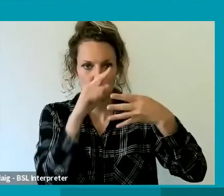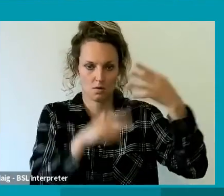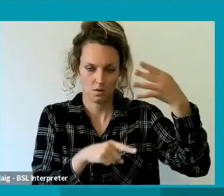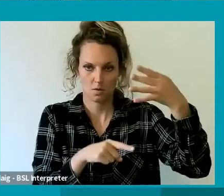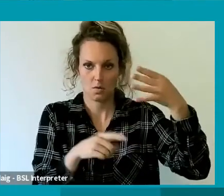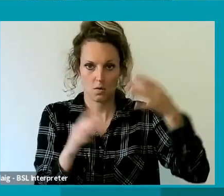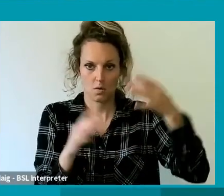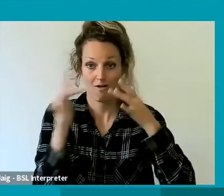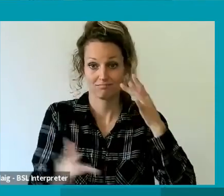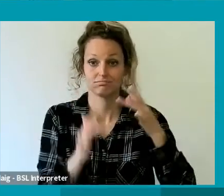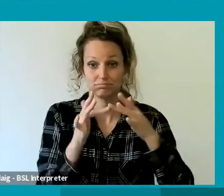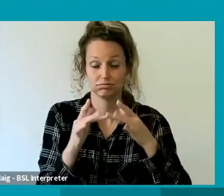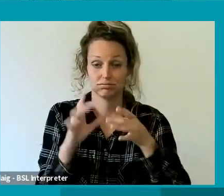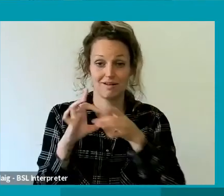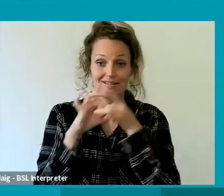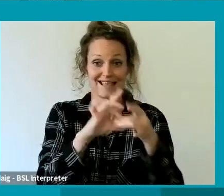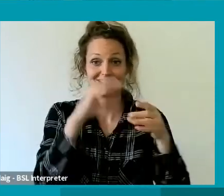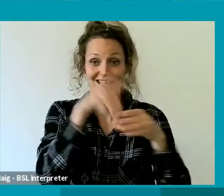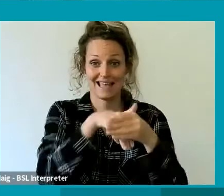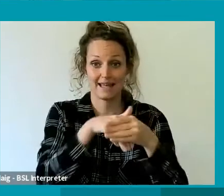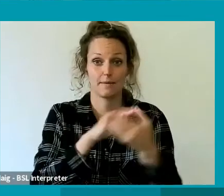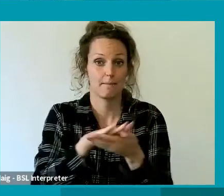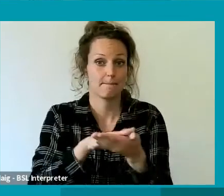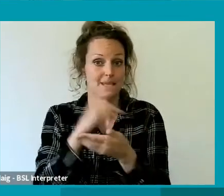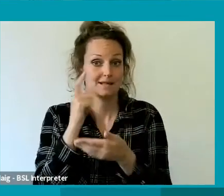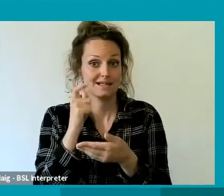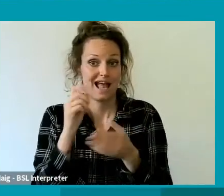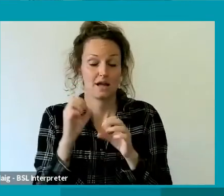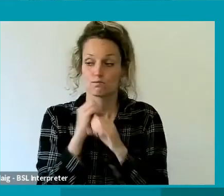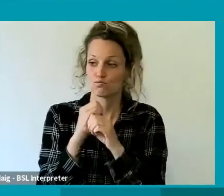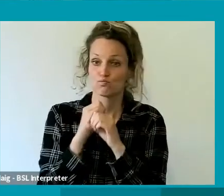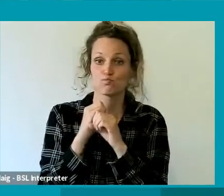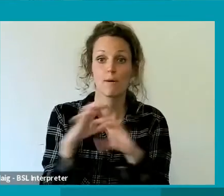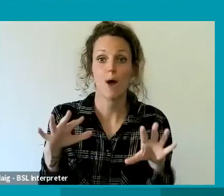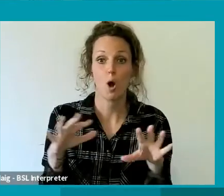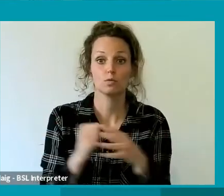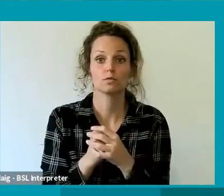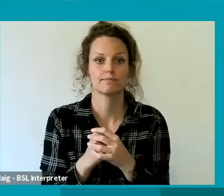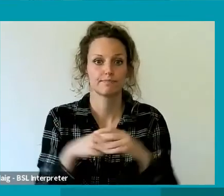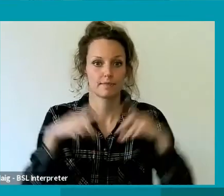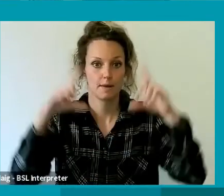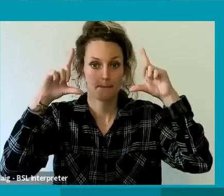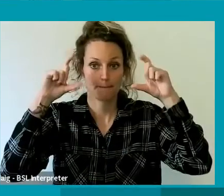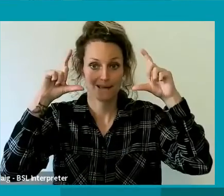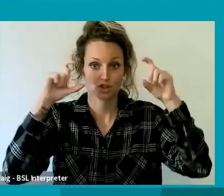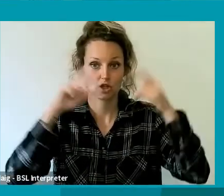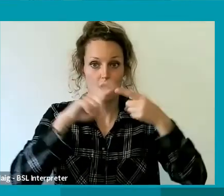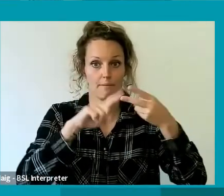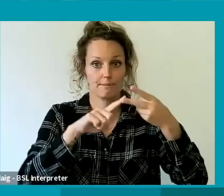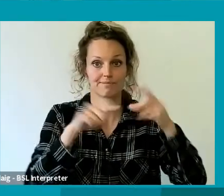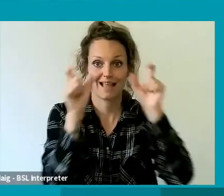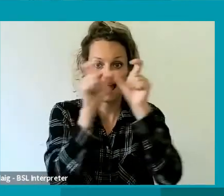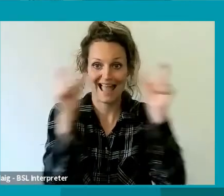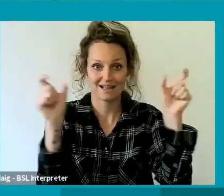to promote your personal brand. Your headline your photograph. The summary page the work section